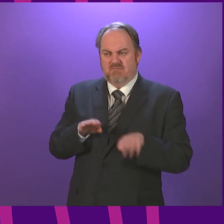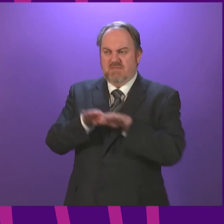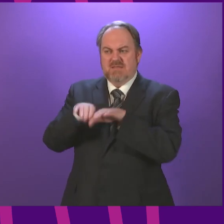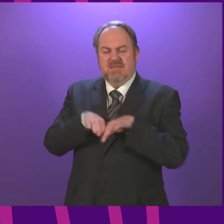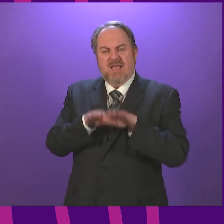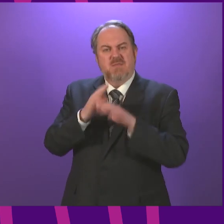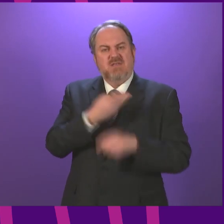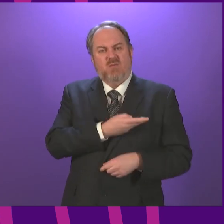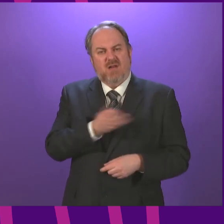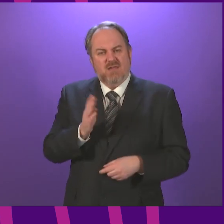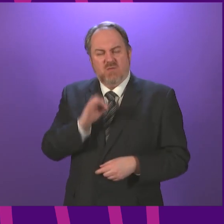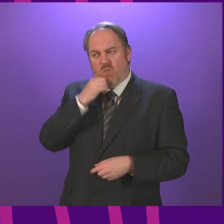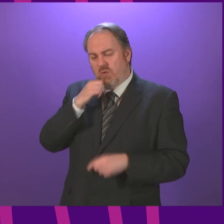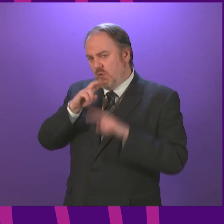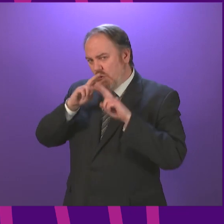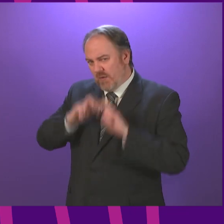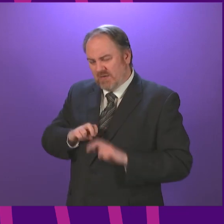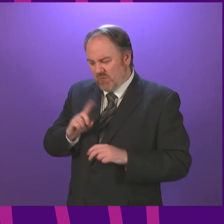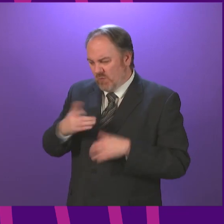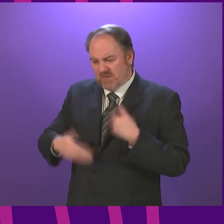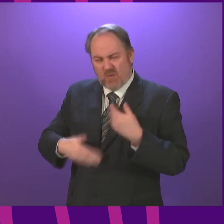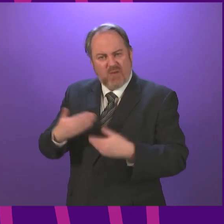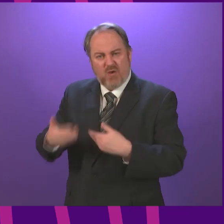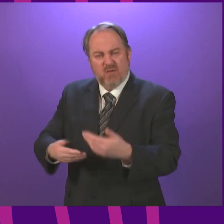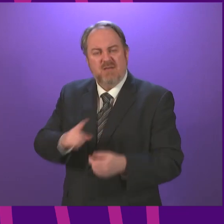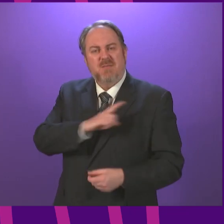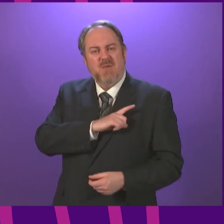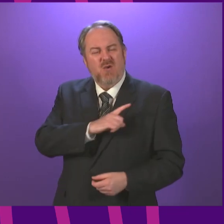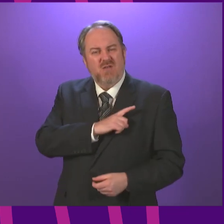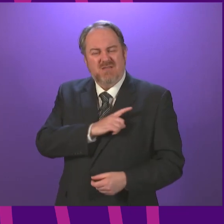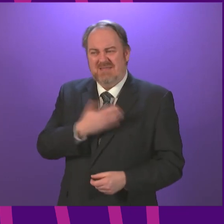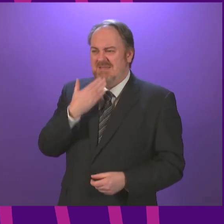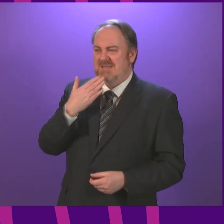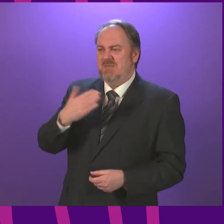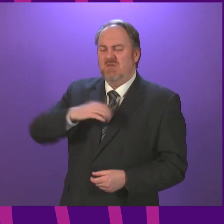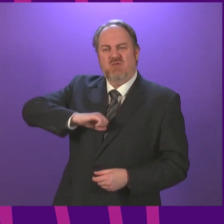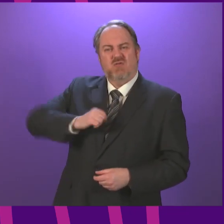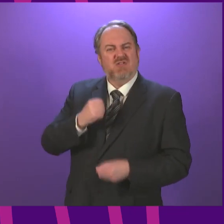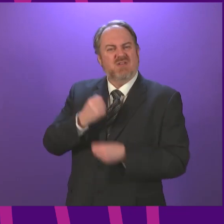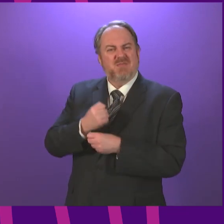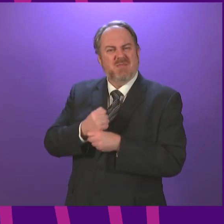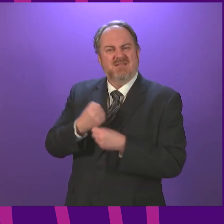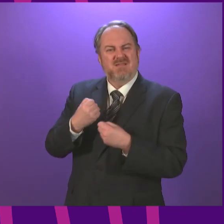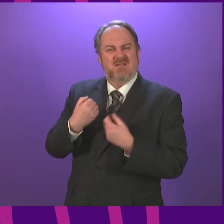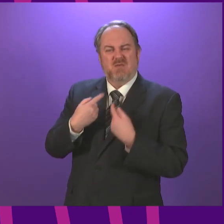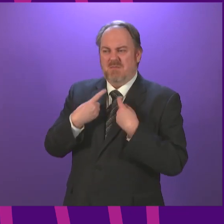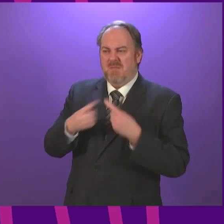receive? Will she investigate the situation? Why is the Scottish Government not publishing